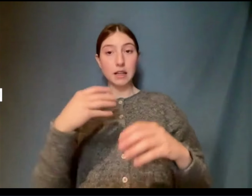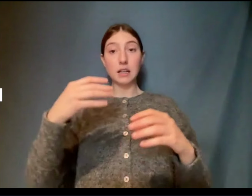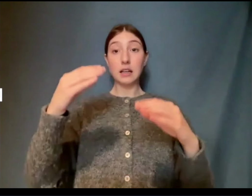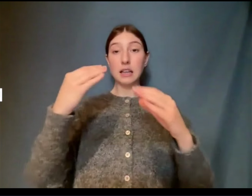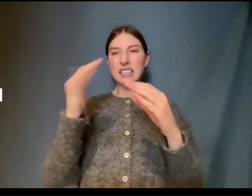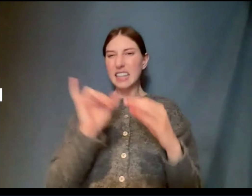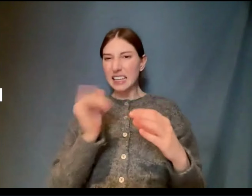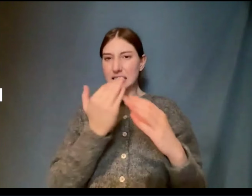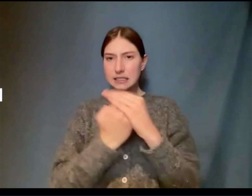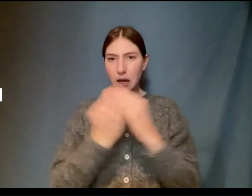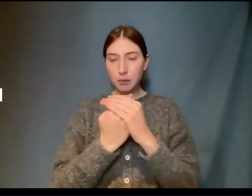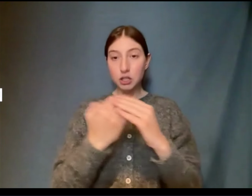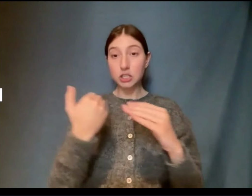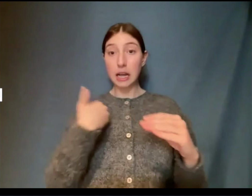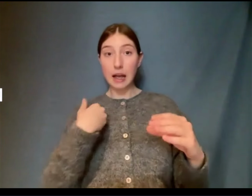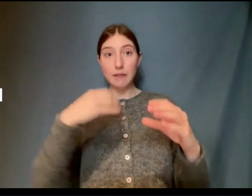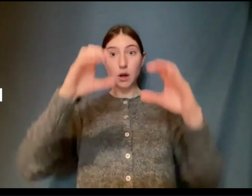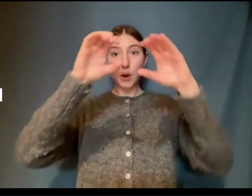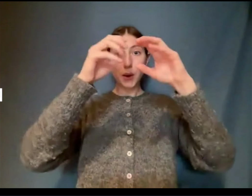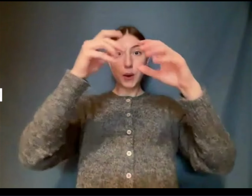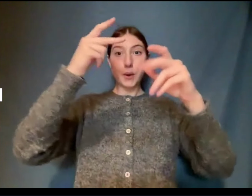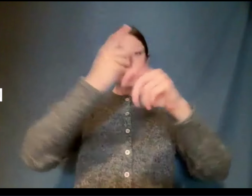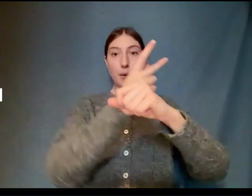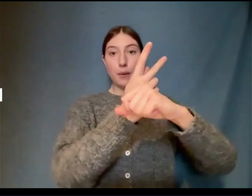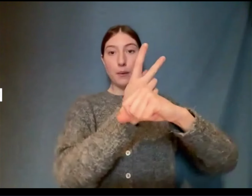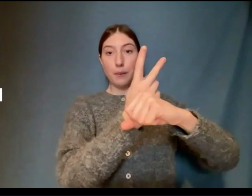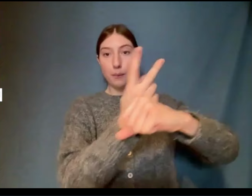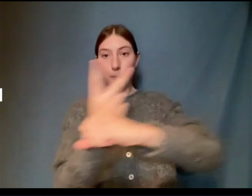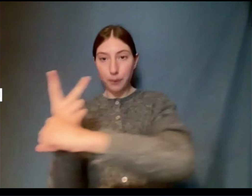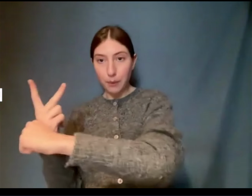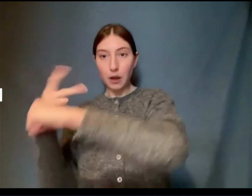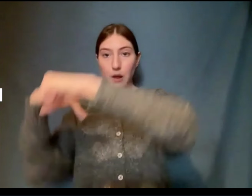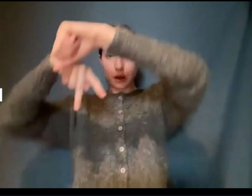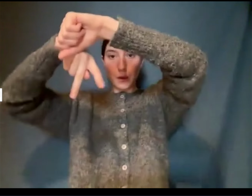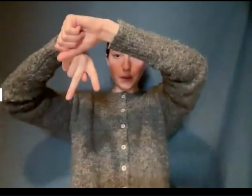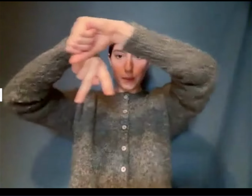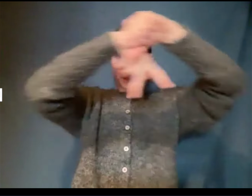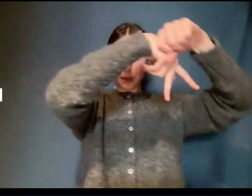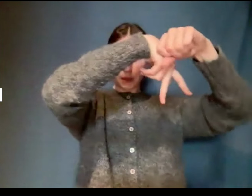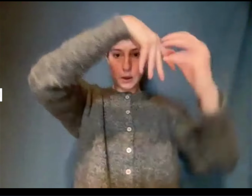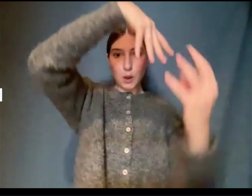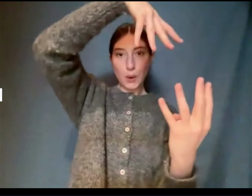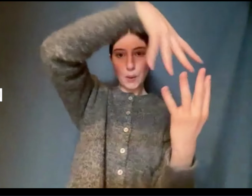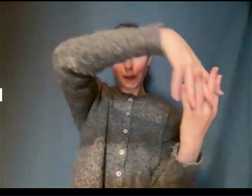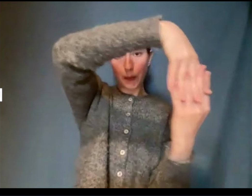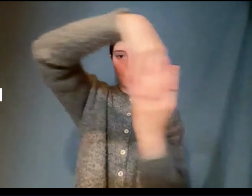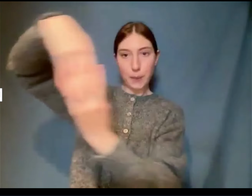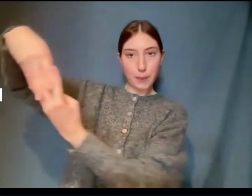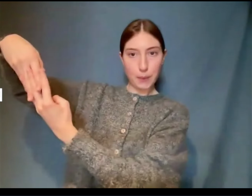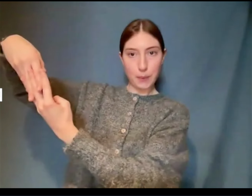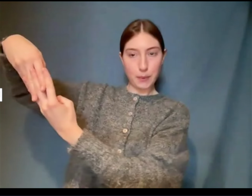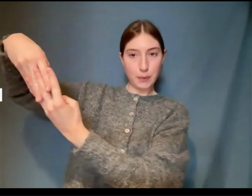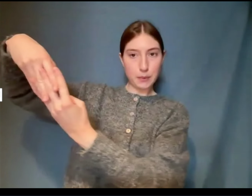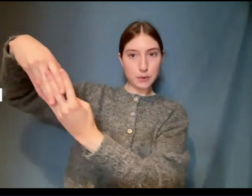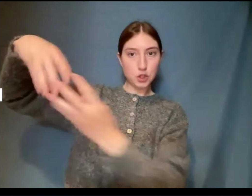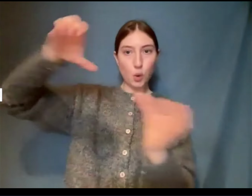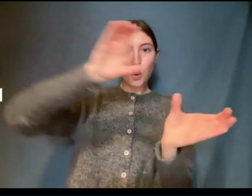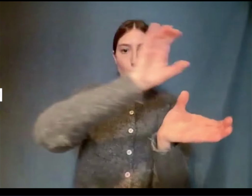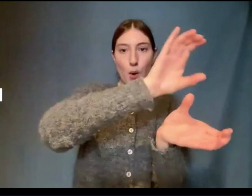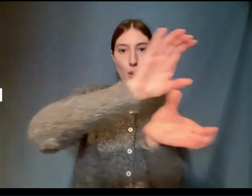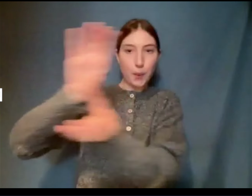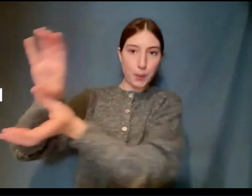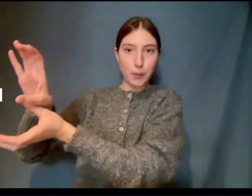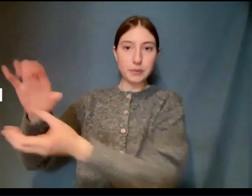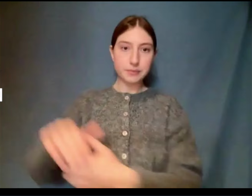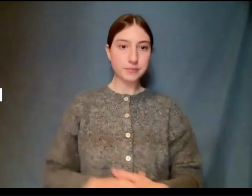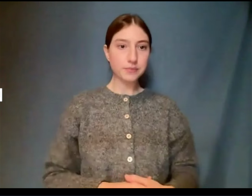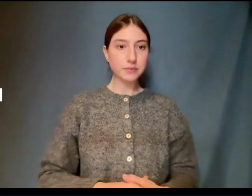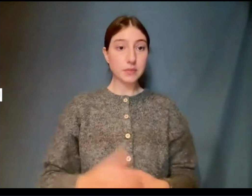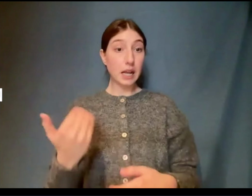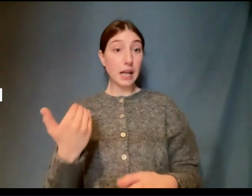layer at the bottom and the phosphate groups forms these polar heads. What does polar mean again?